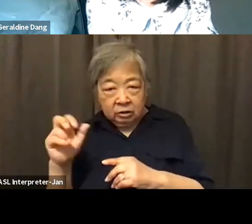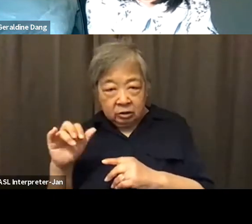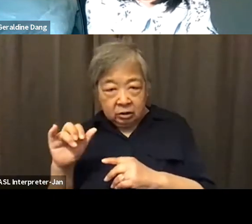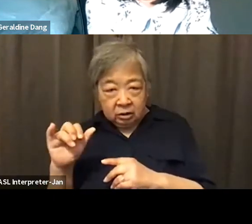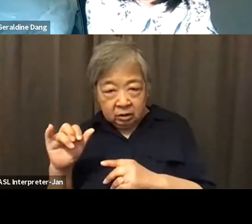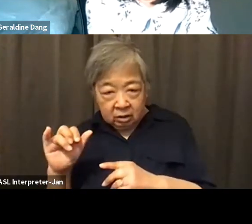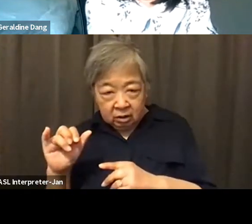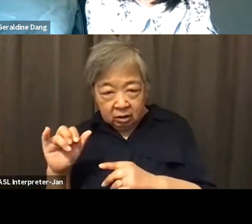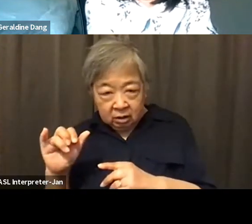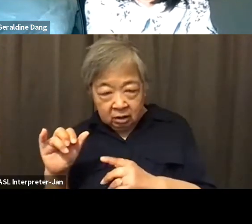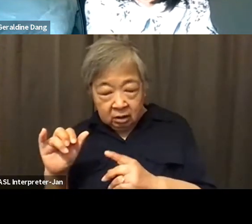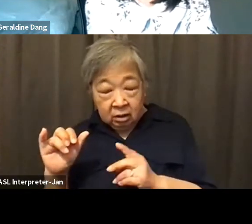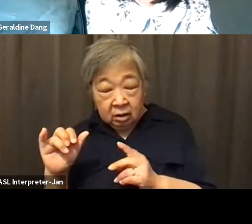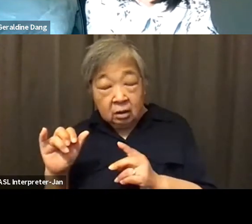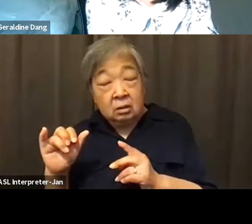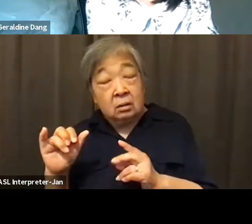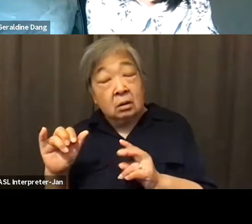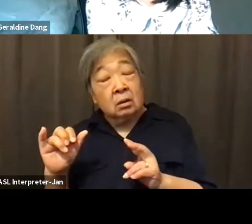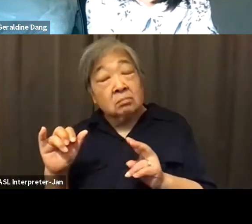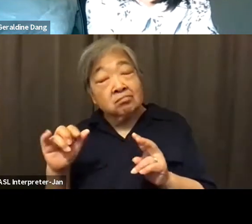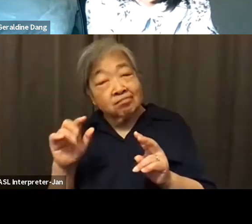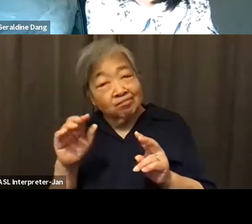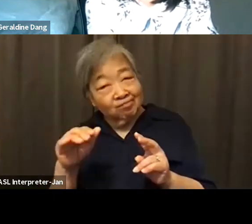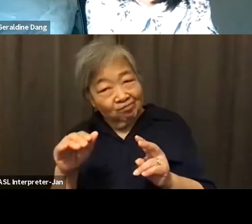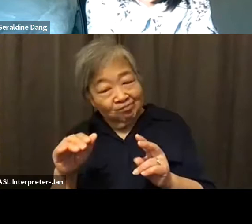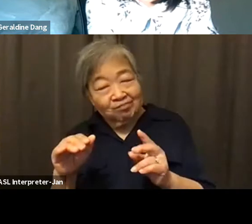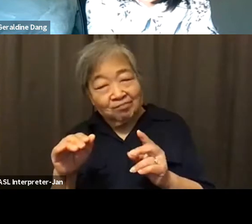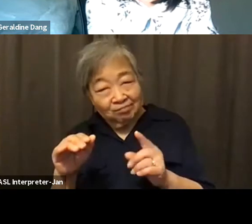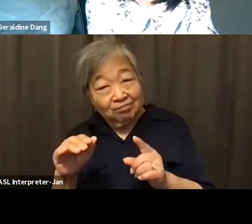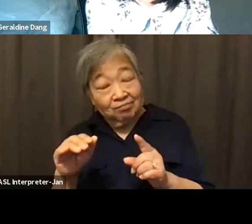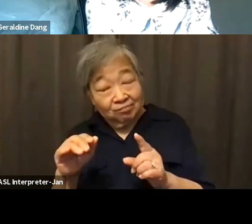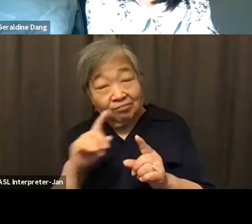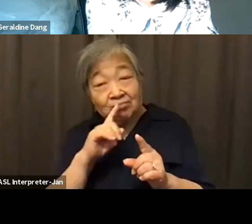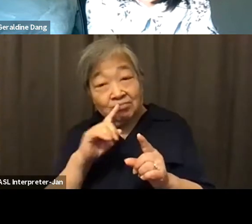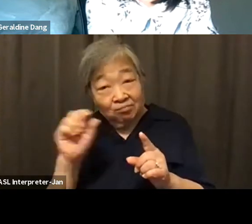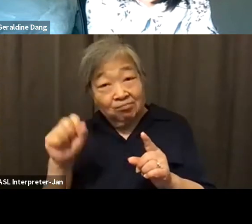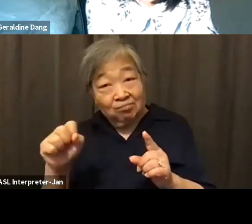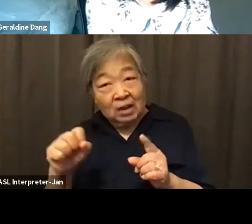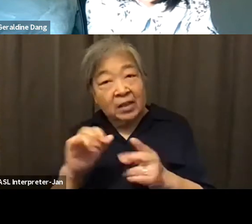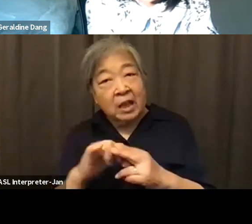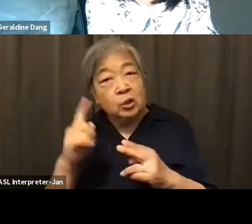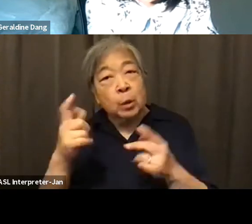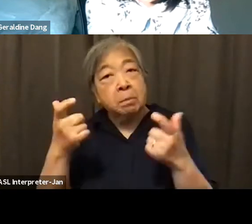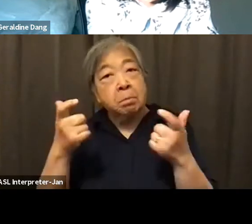And that's absolutely one of the big benefits of international exchange,